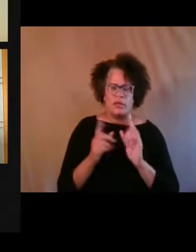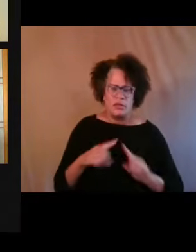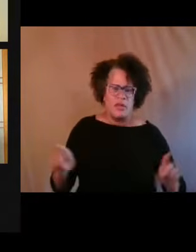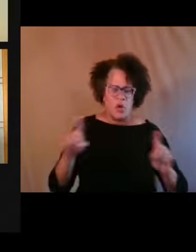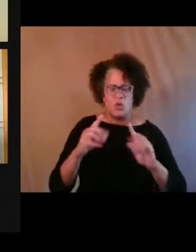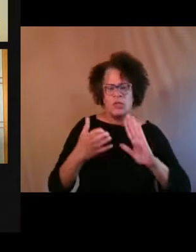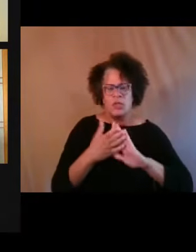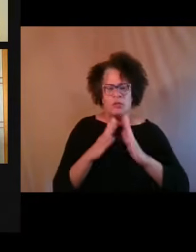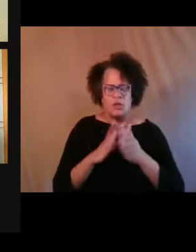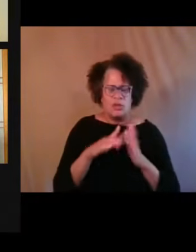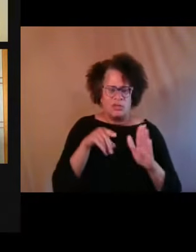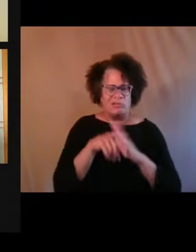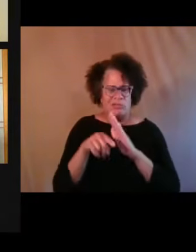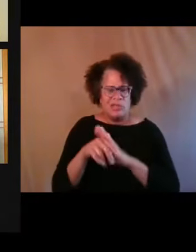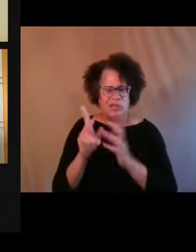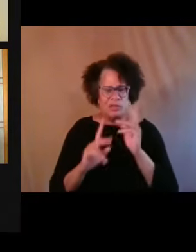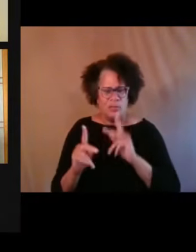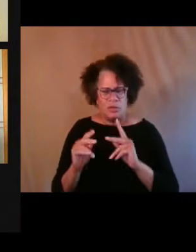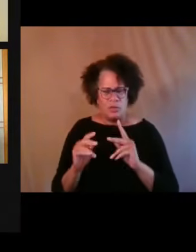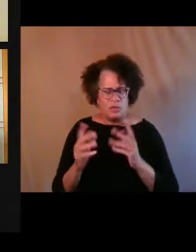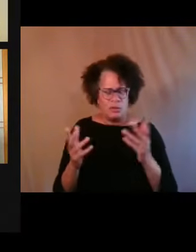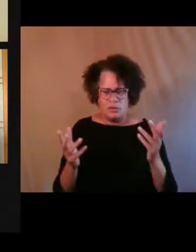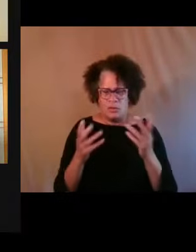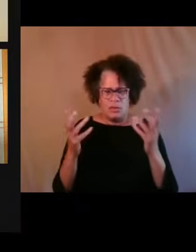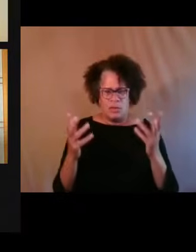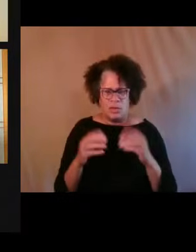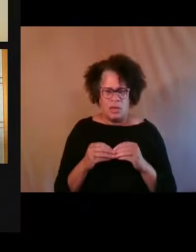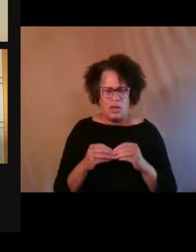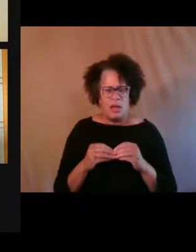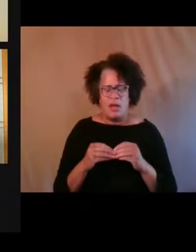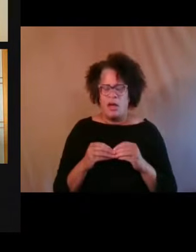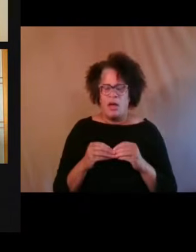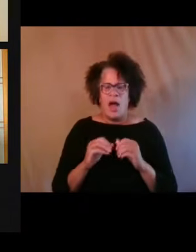against all of our communities and how do we respond?